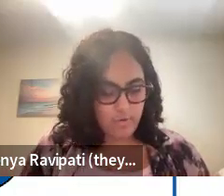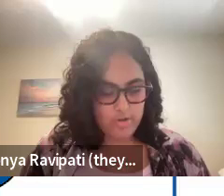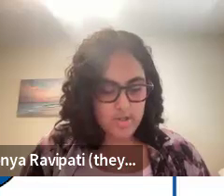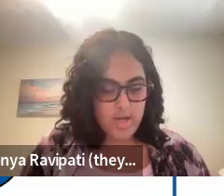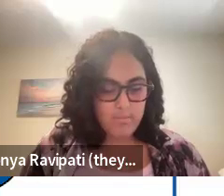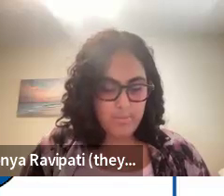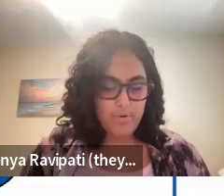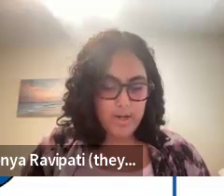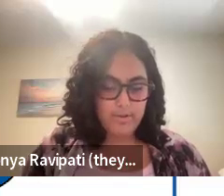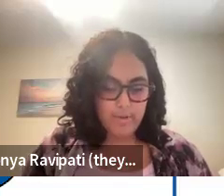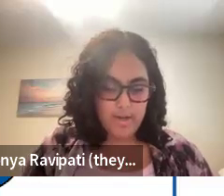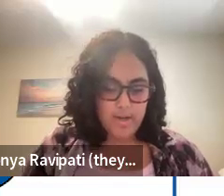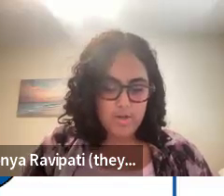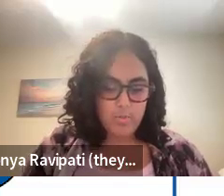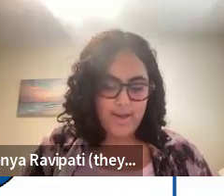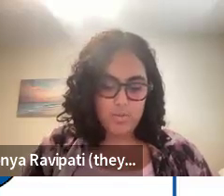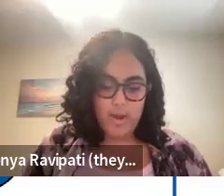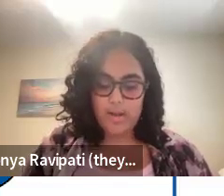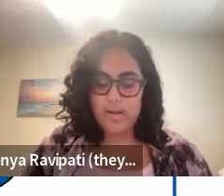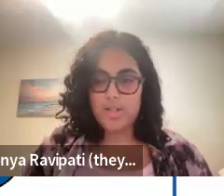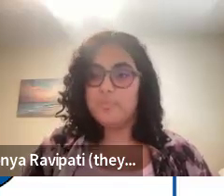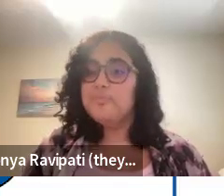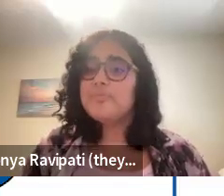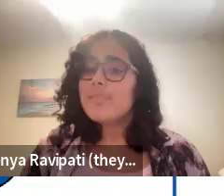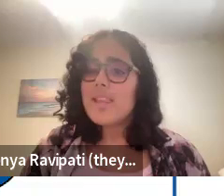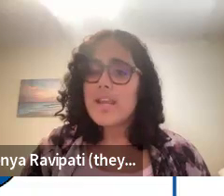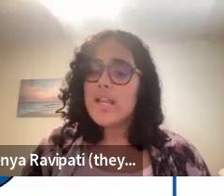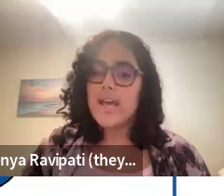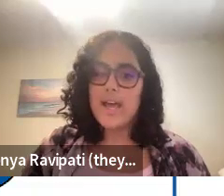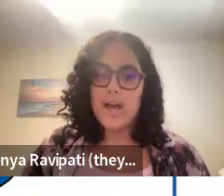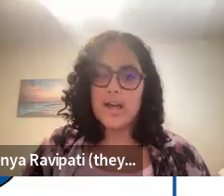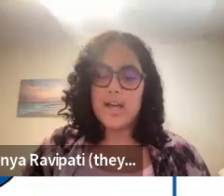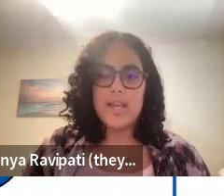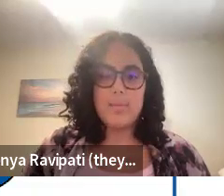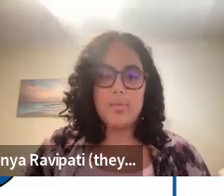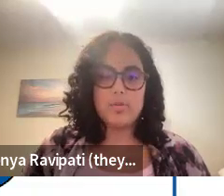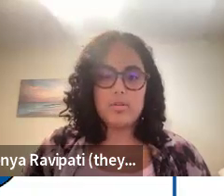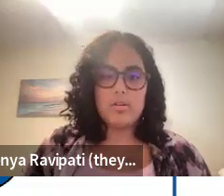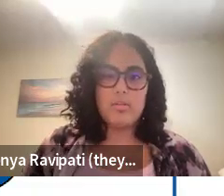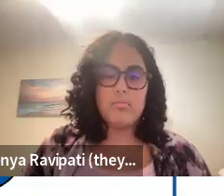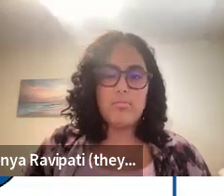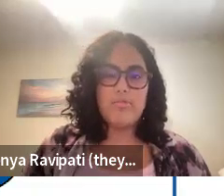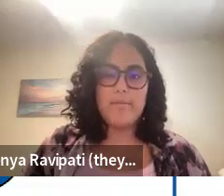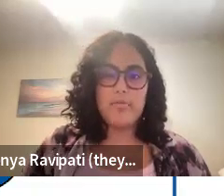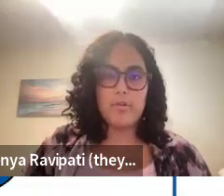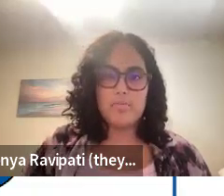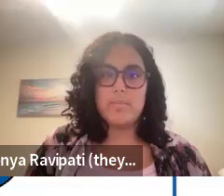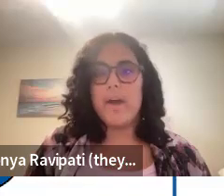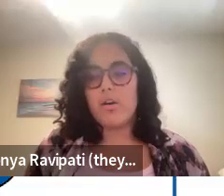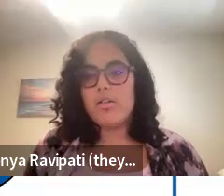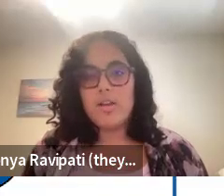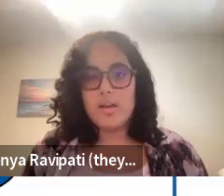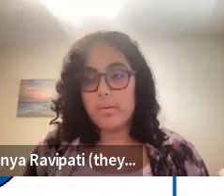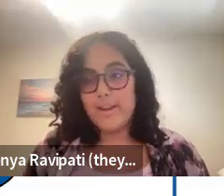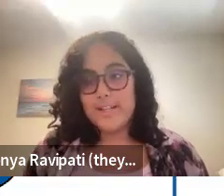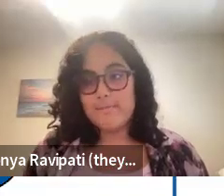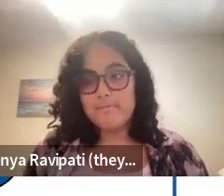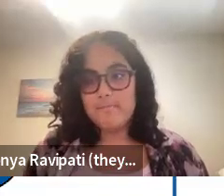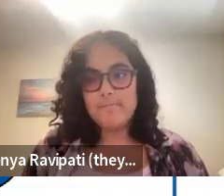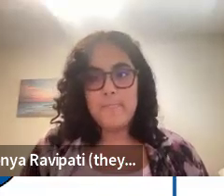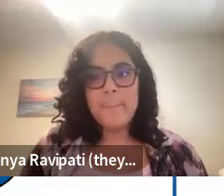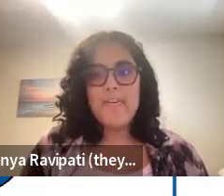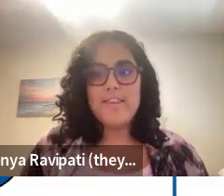forced people in Government to pass regulation that enabled 504 to be better implemented.